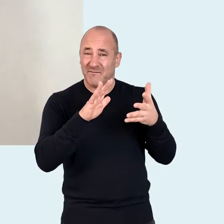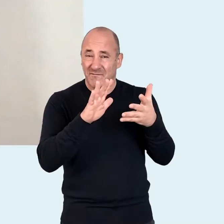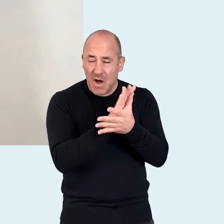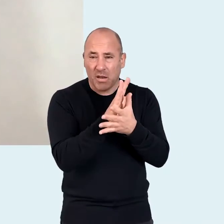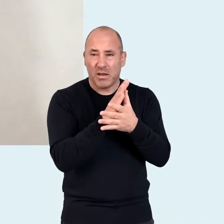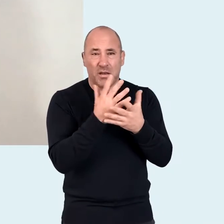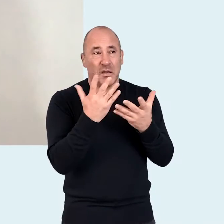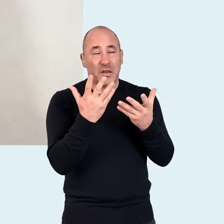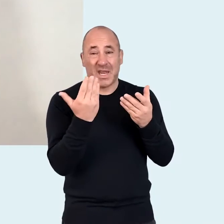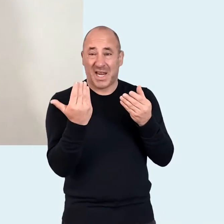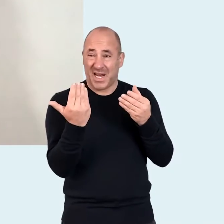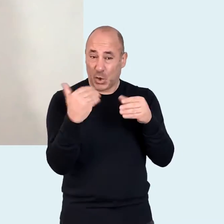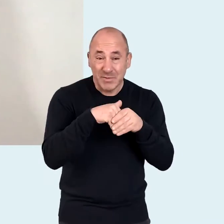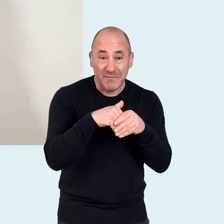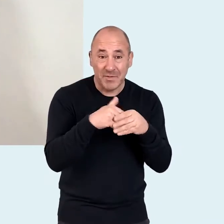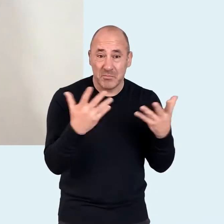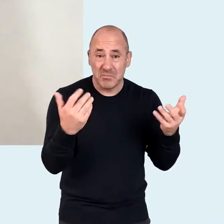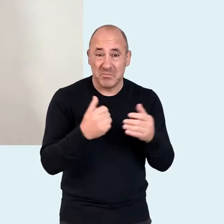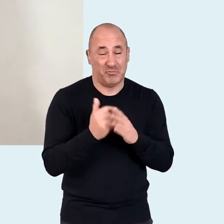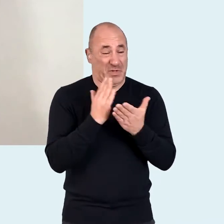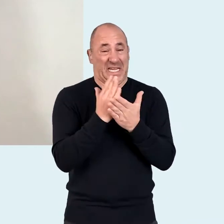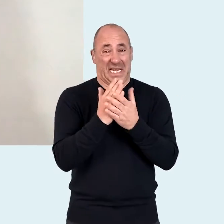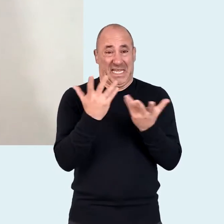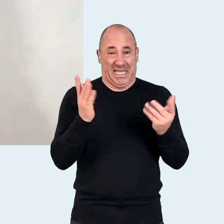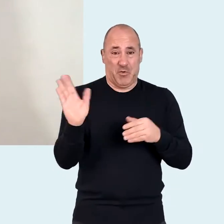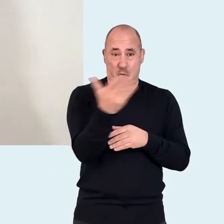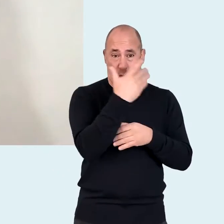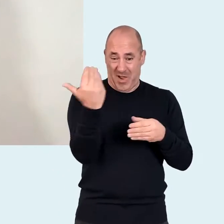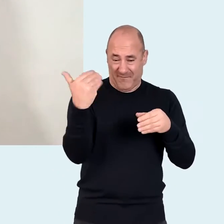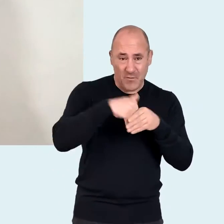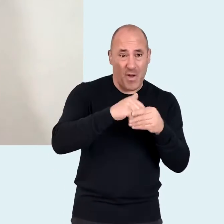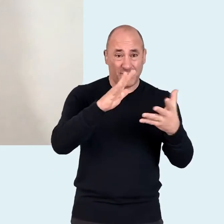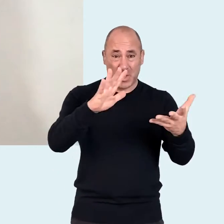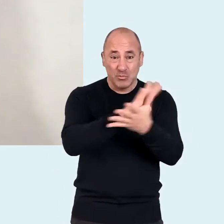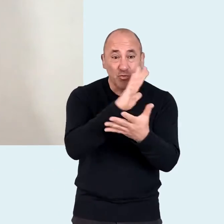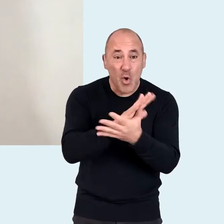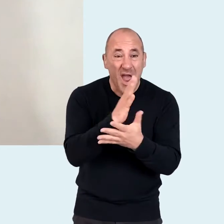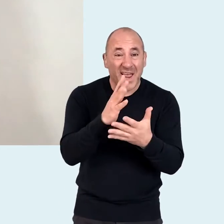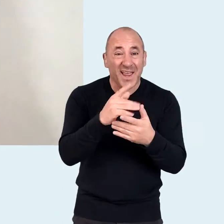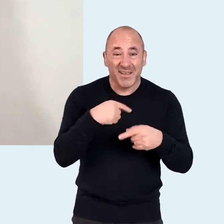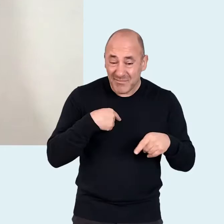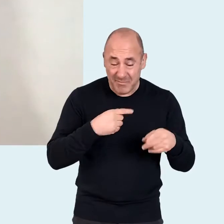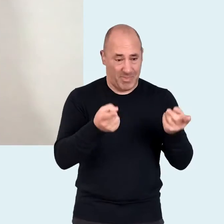groups, is is it fun and is it inclusive? And as long as everyone's engaged in enjoying